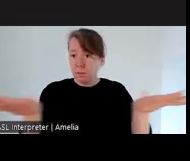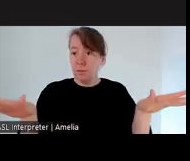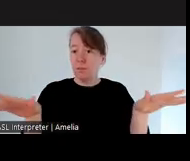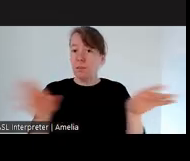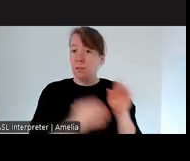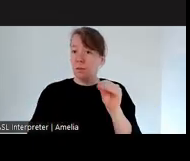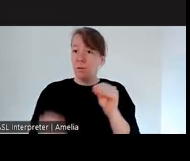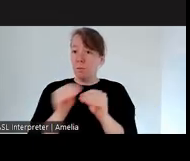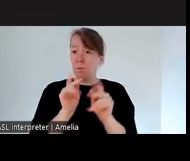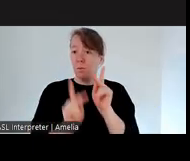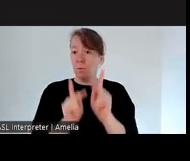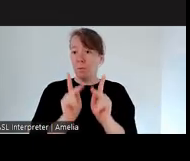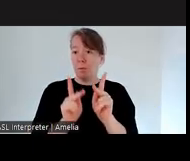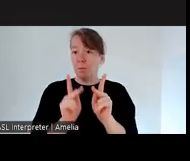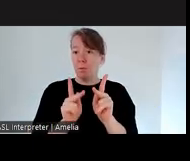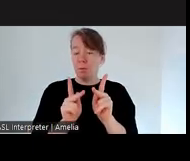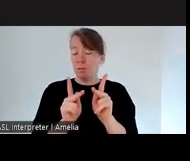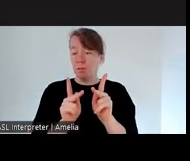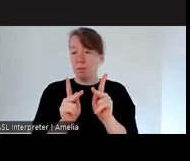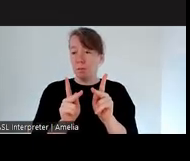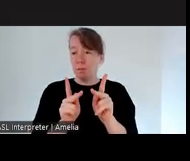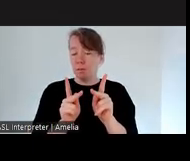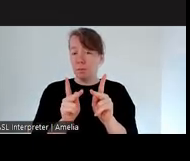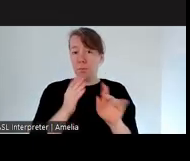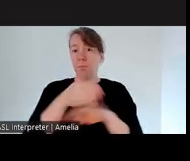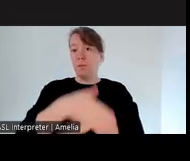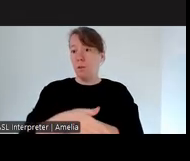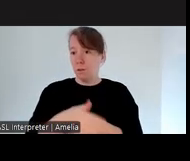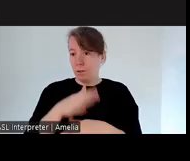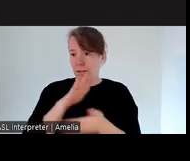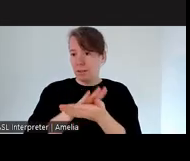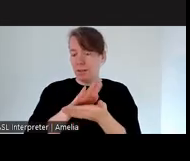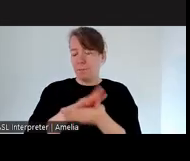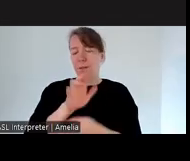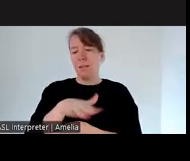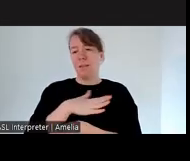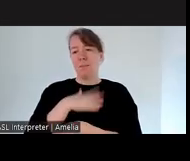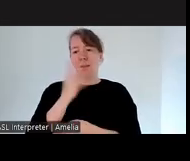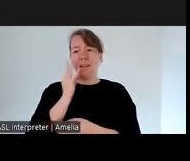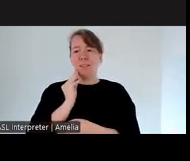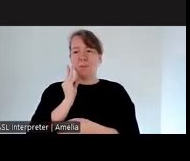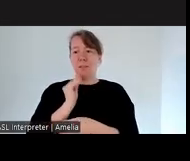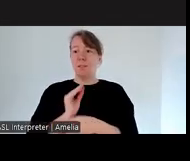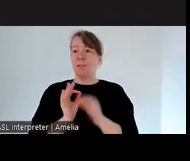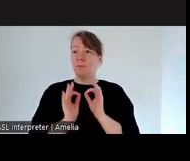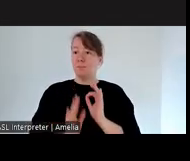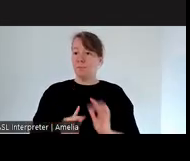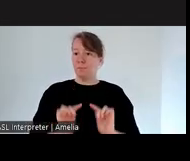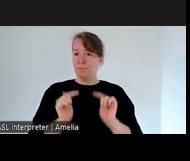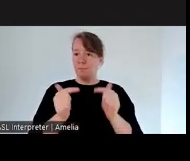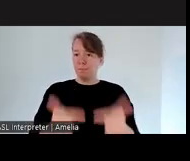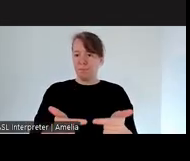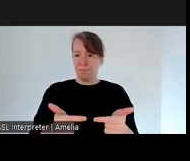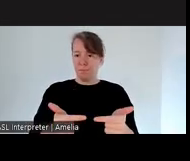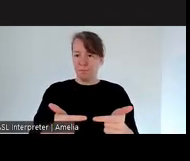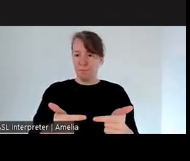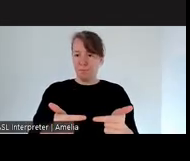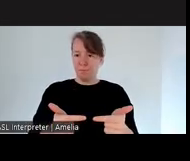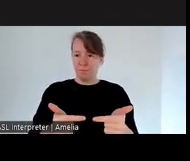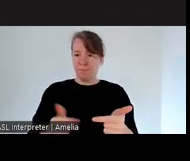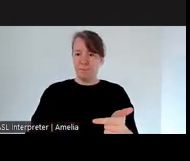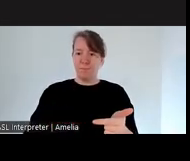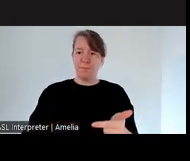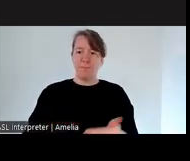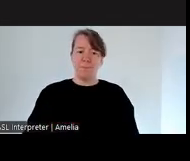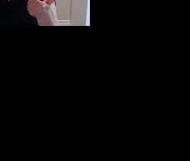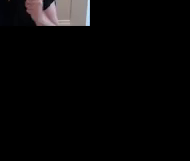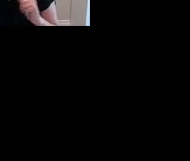Um, that was my experience. (Nancy Waite) I think for me, um,